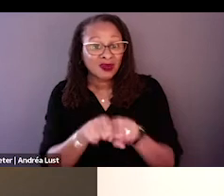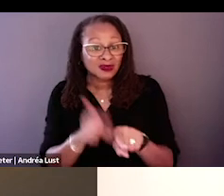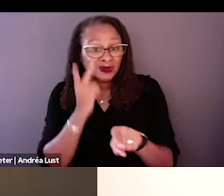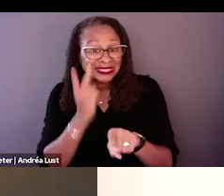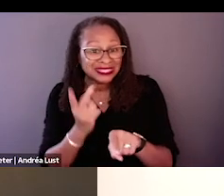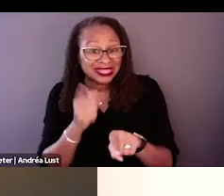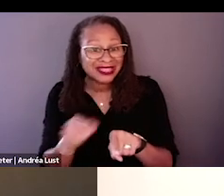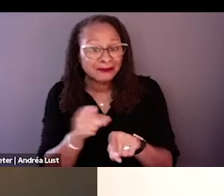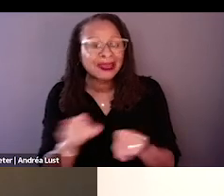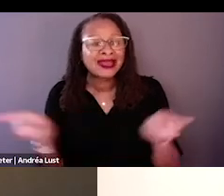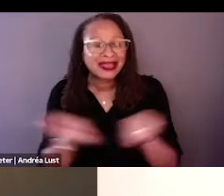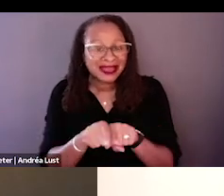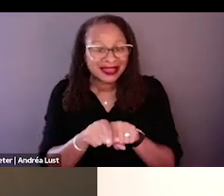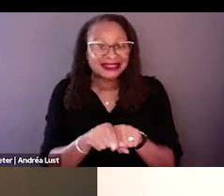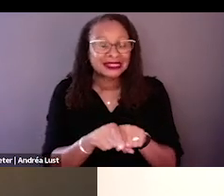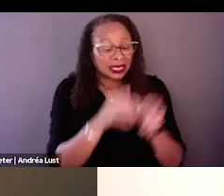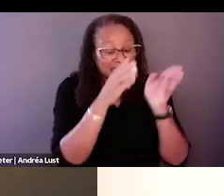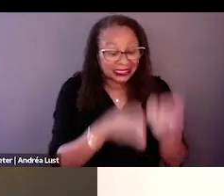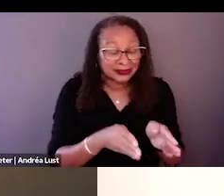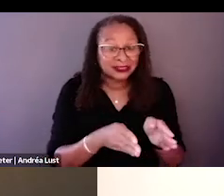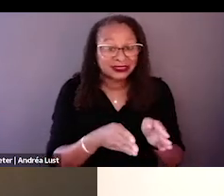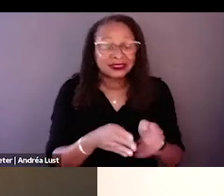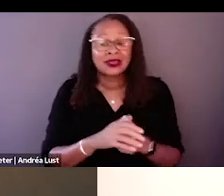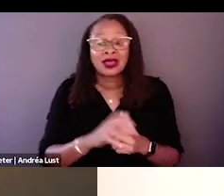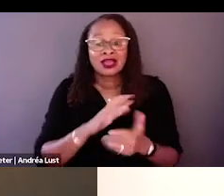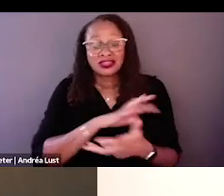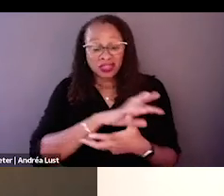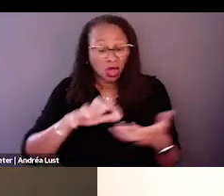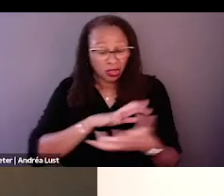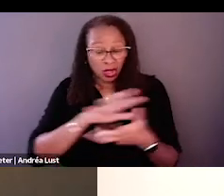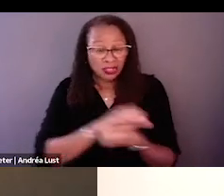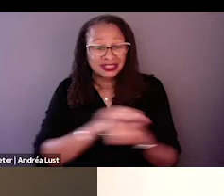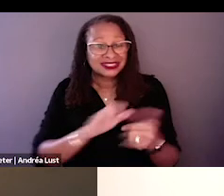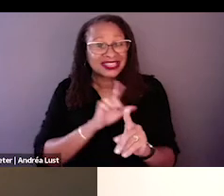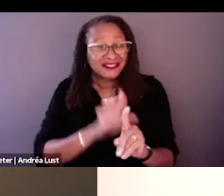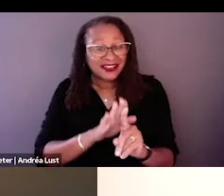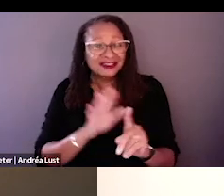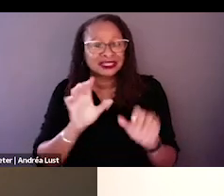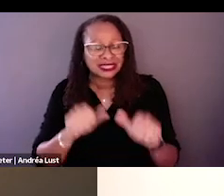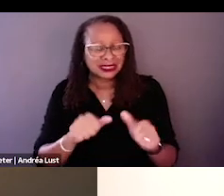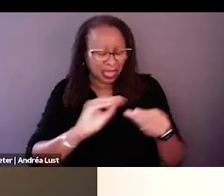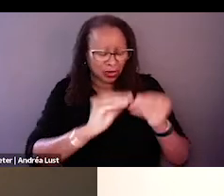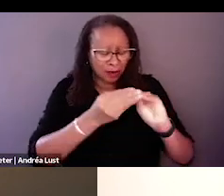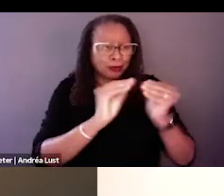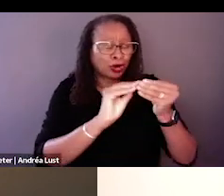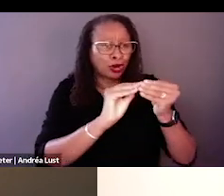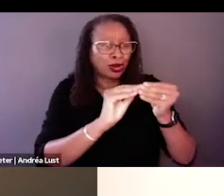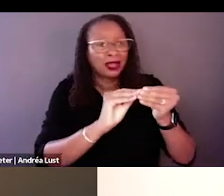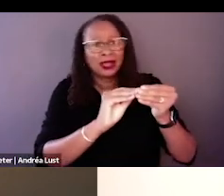It was amazing.